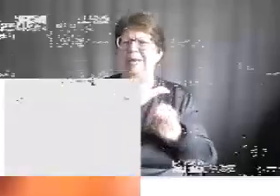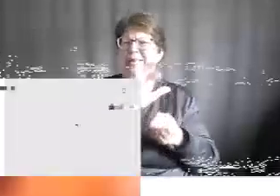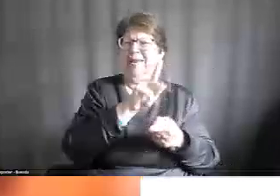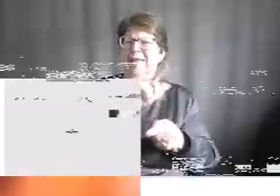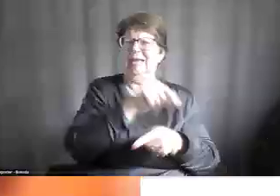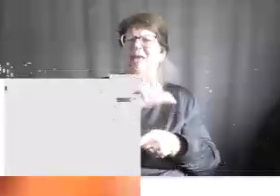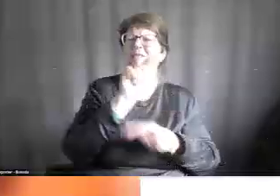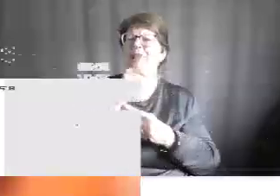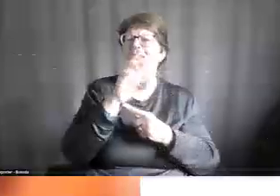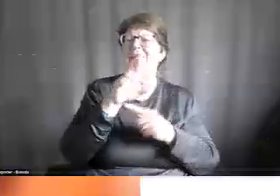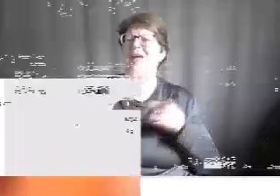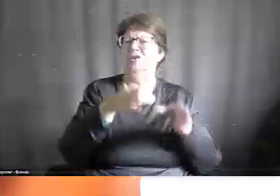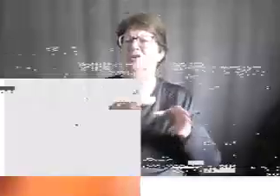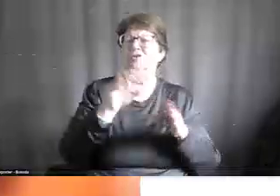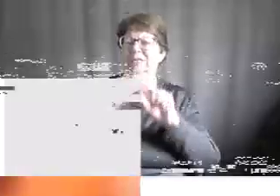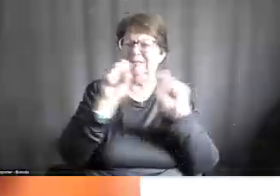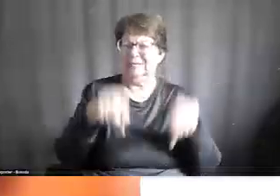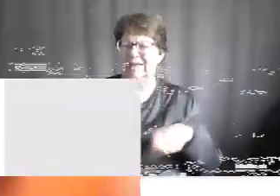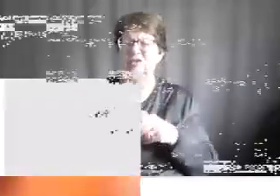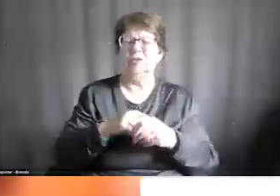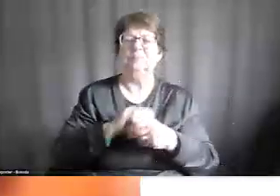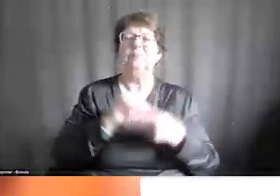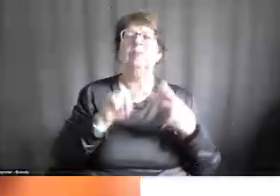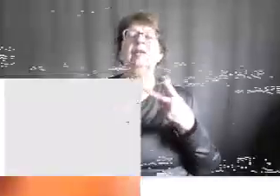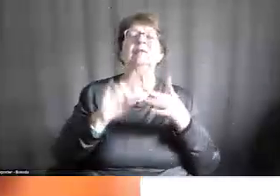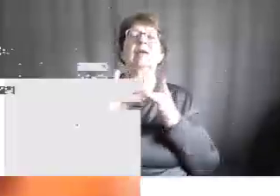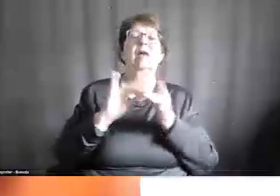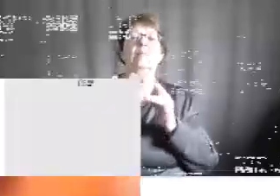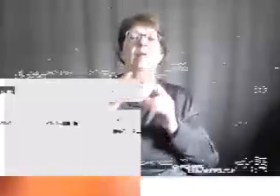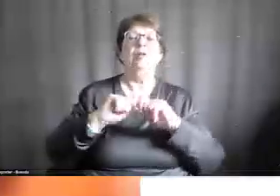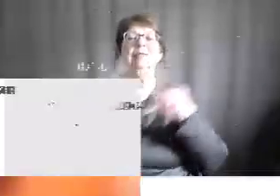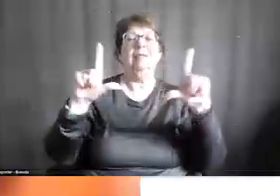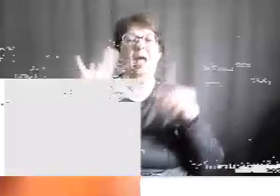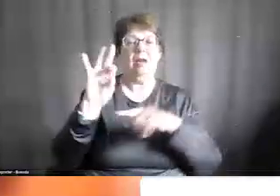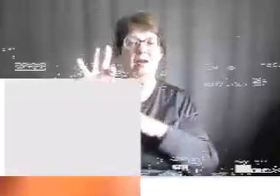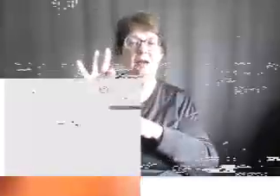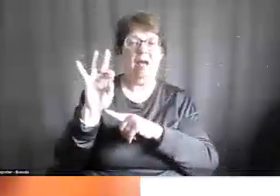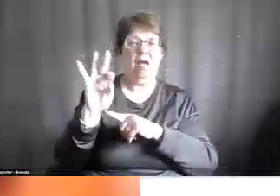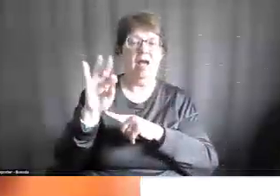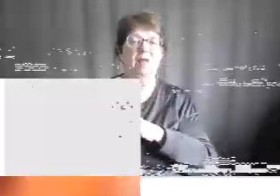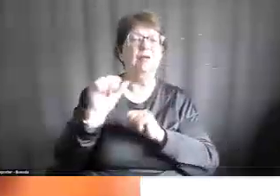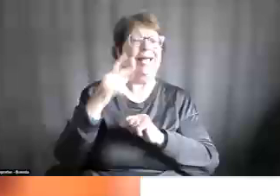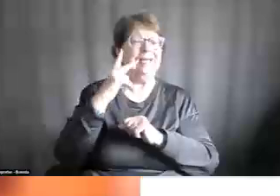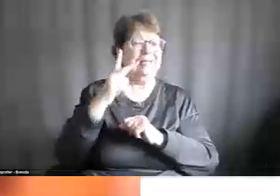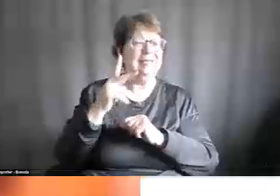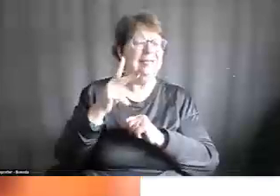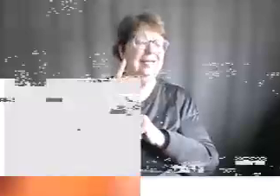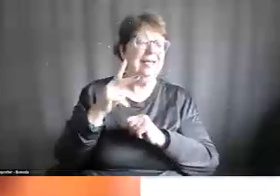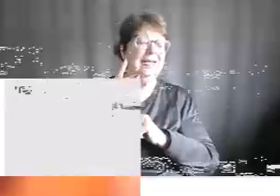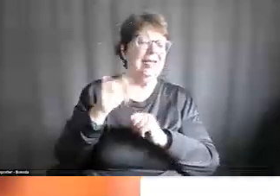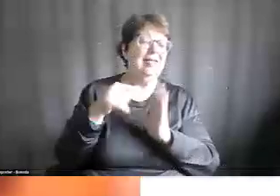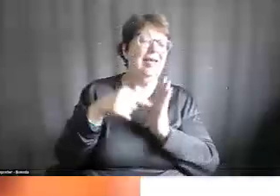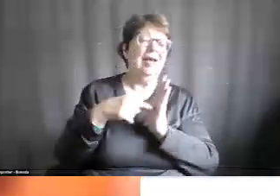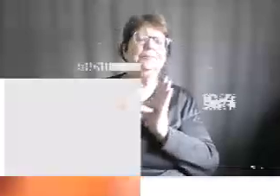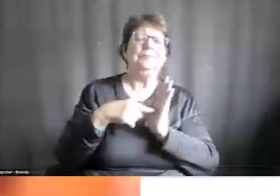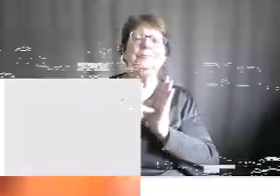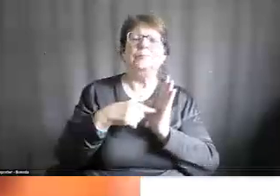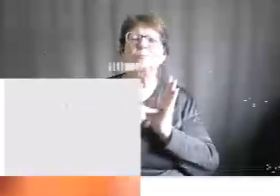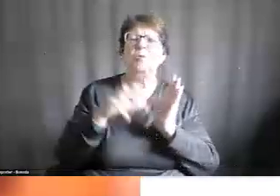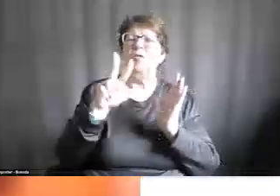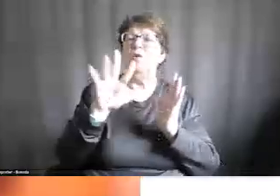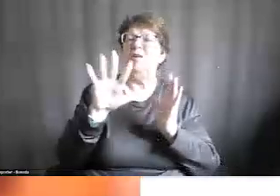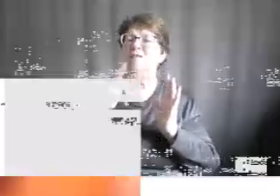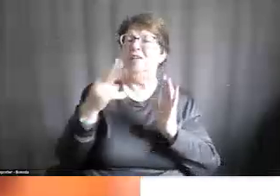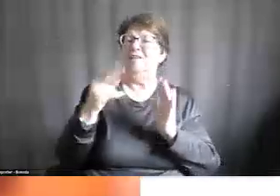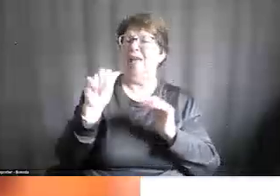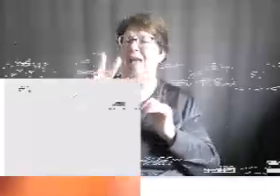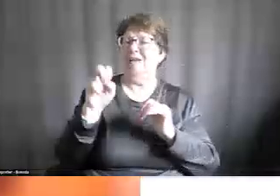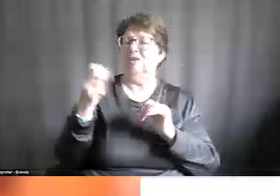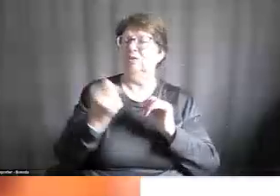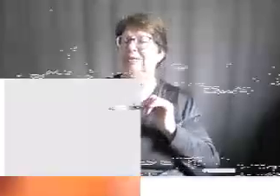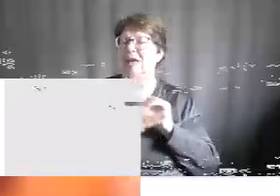Boardroom: A second comment, on slide 9, you can see that in the case of the, 35th Avenue Southwest station being deleted.